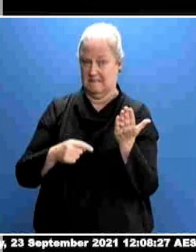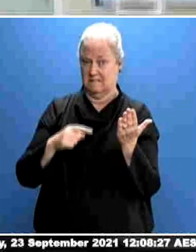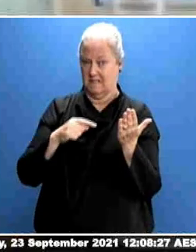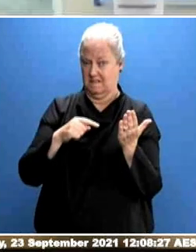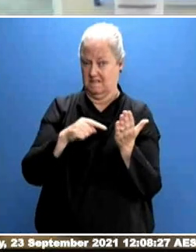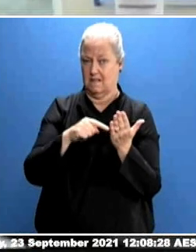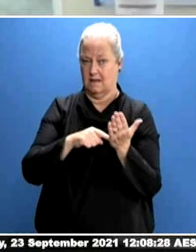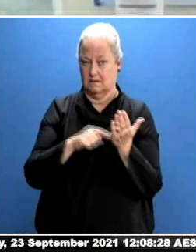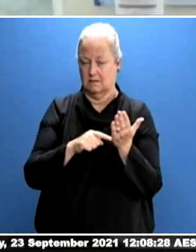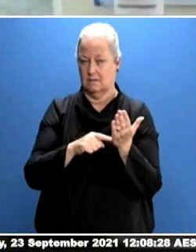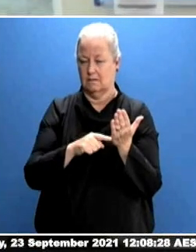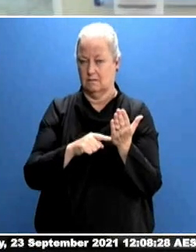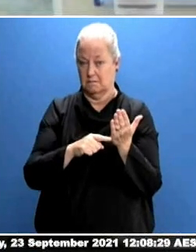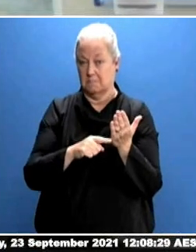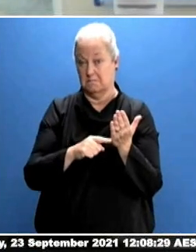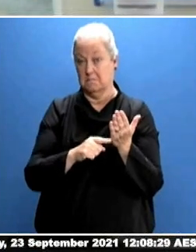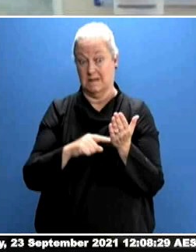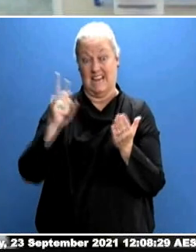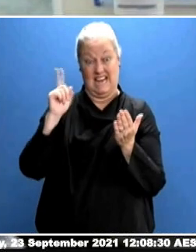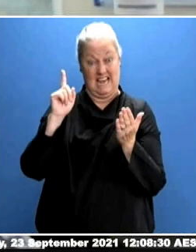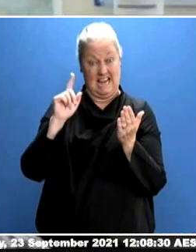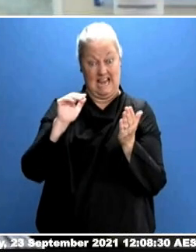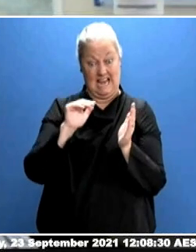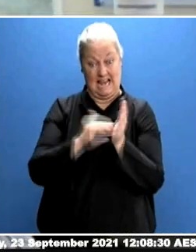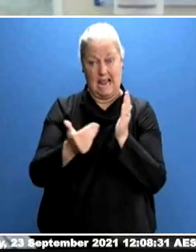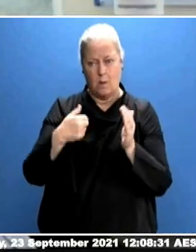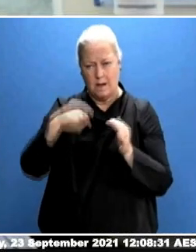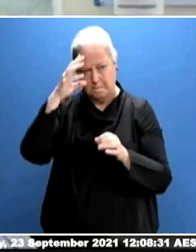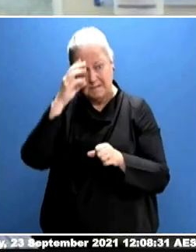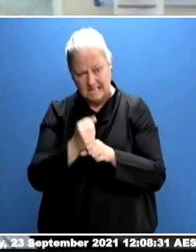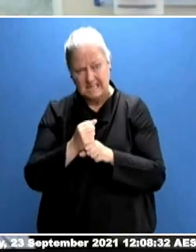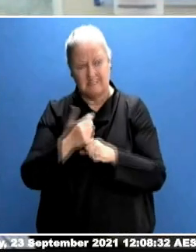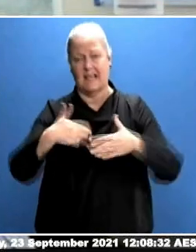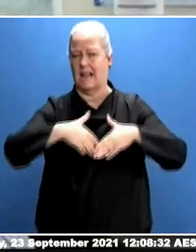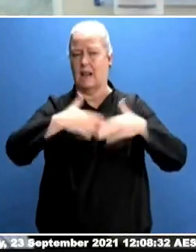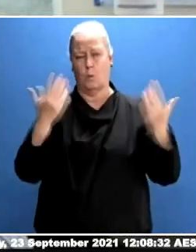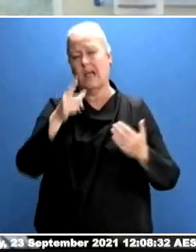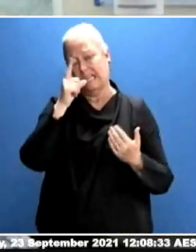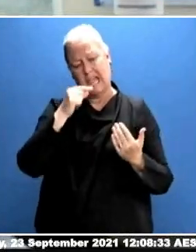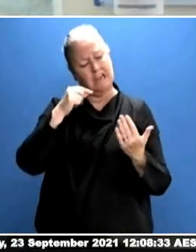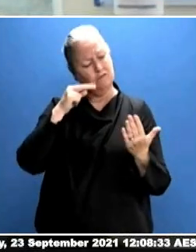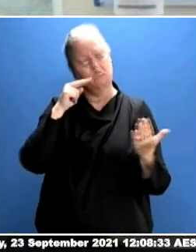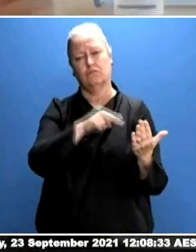It is now available, I believe it's available or published. We certainly do have a copy.